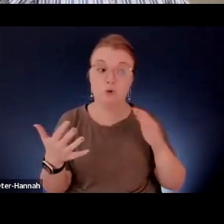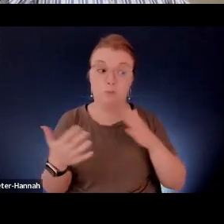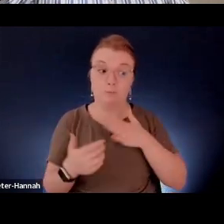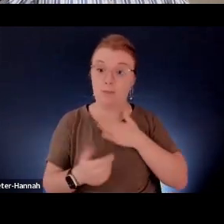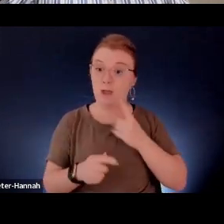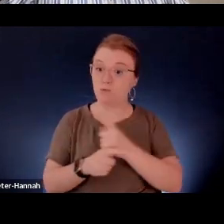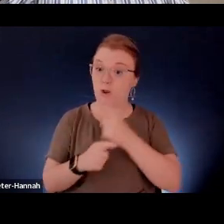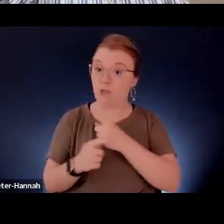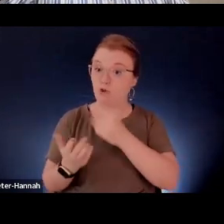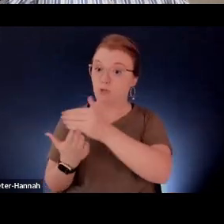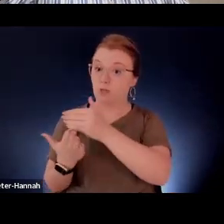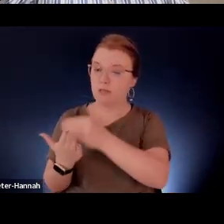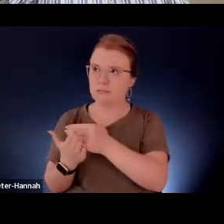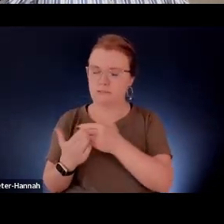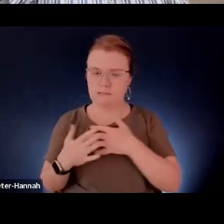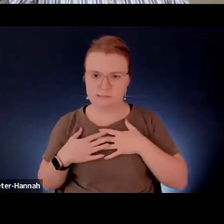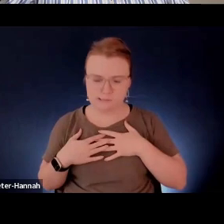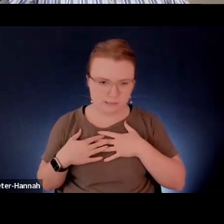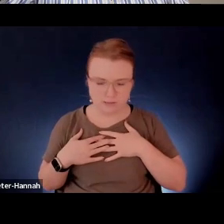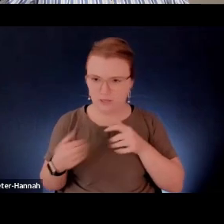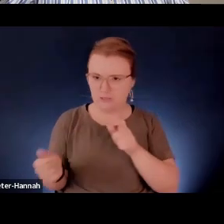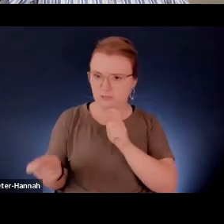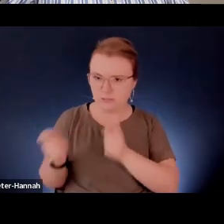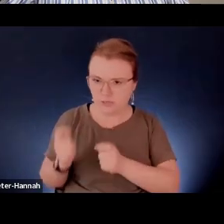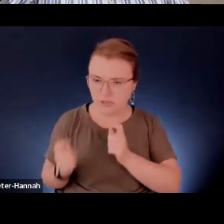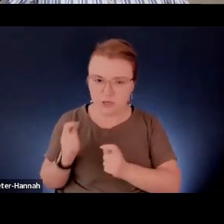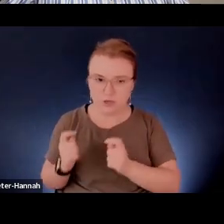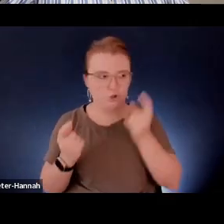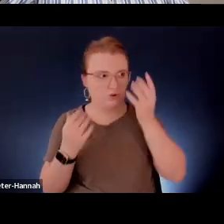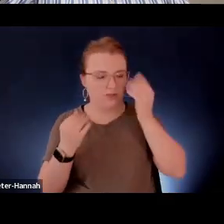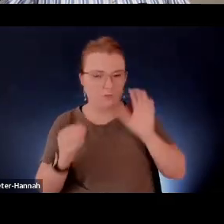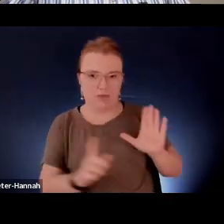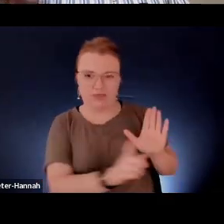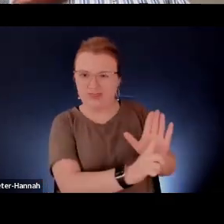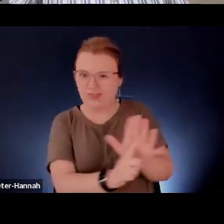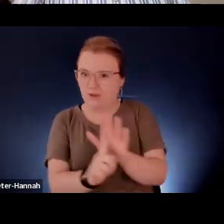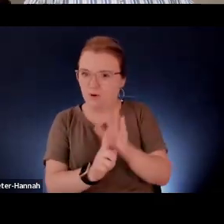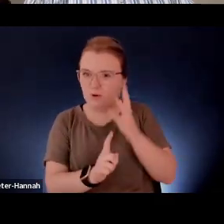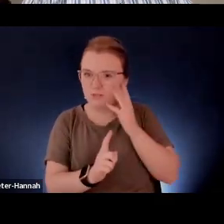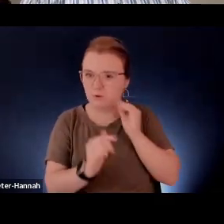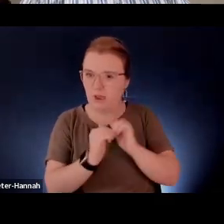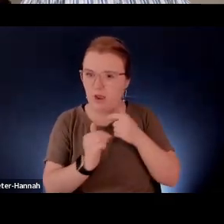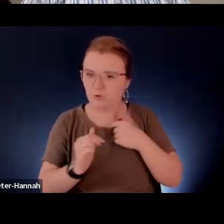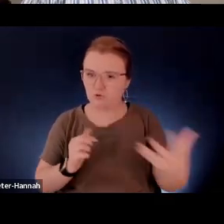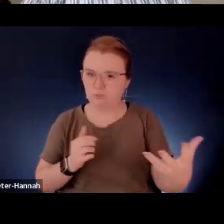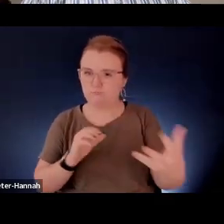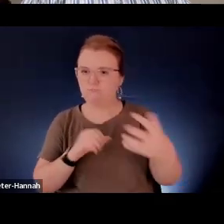and think about, you know, what their experiences are and how to connect and that sometimes can involve them,